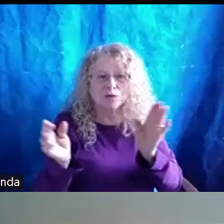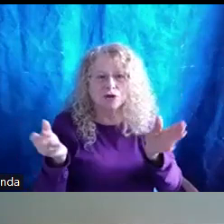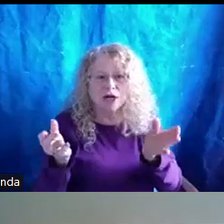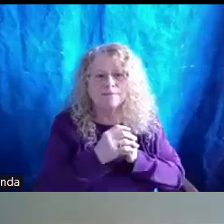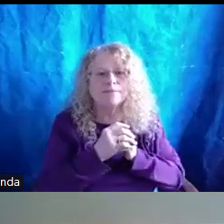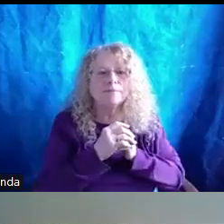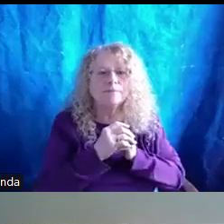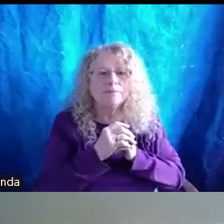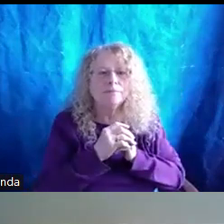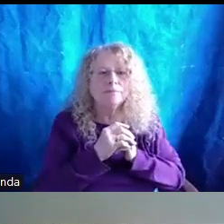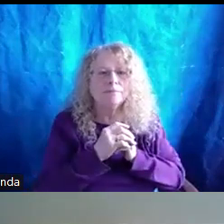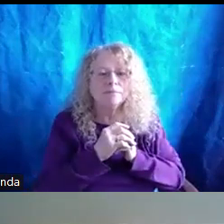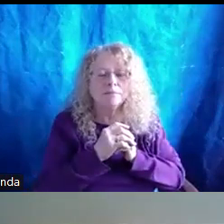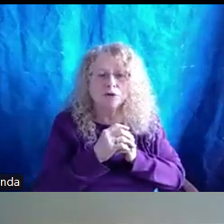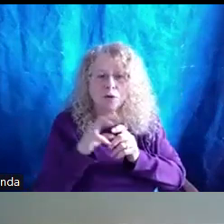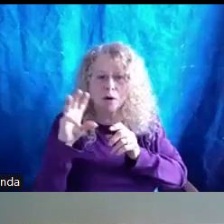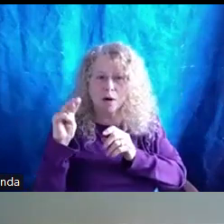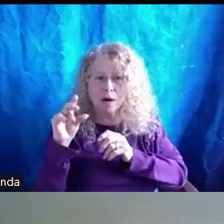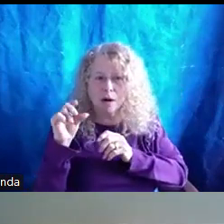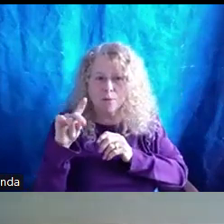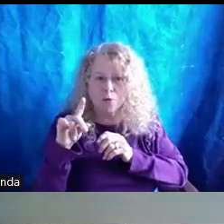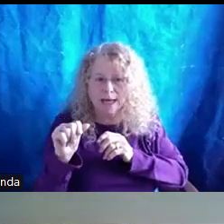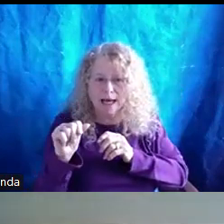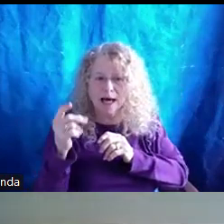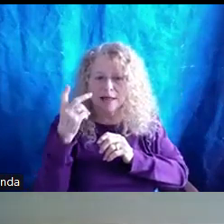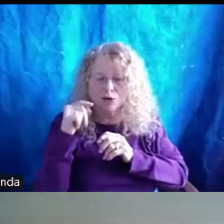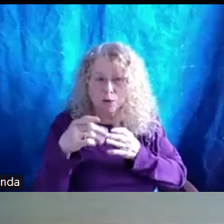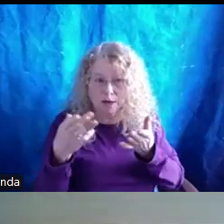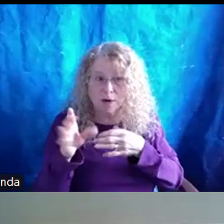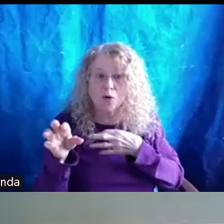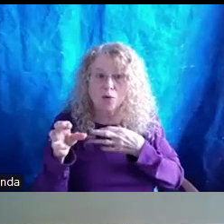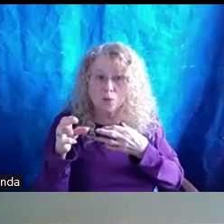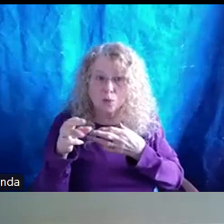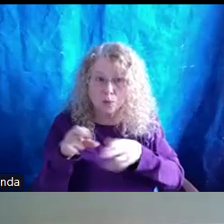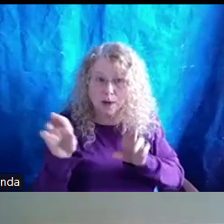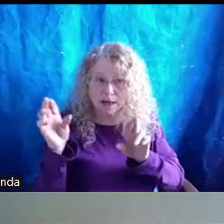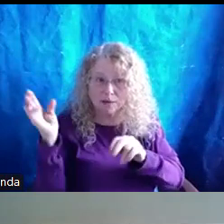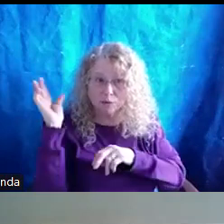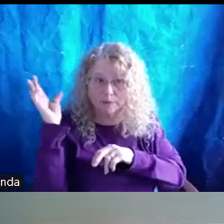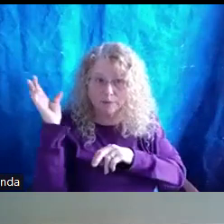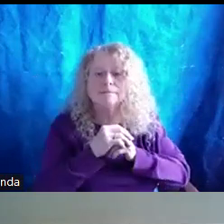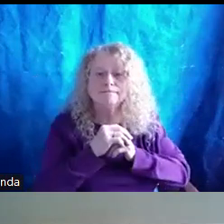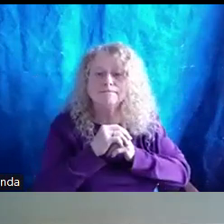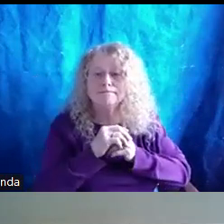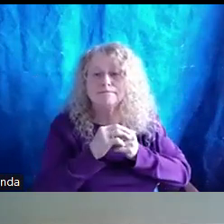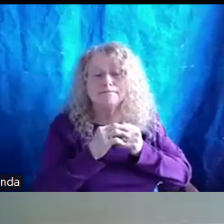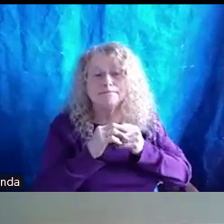SO MARIYA, I SEE THAT YOU ARE HERE. ARE YOU READY TO SPEAK TO THE GROUP?